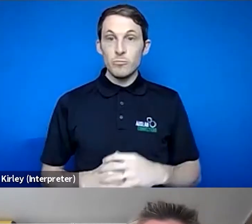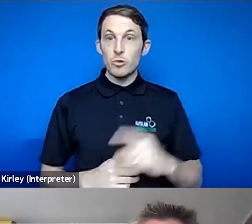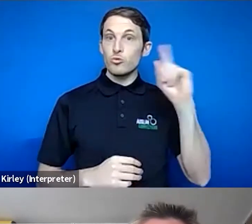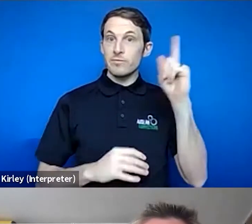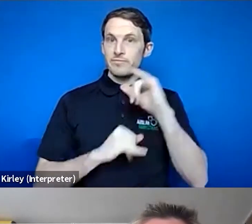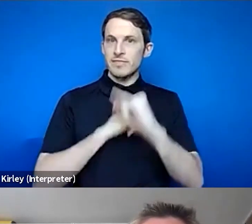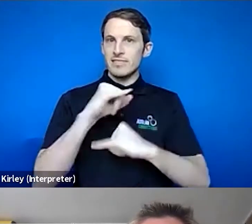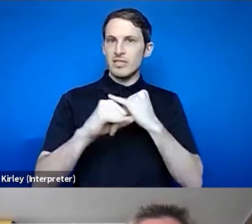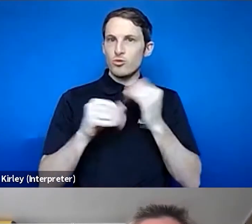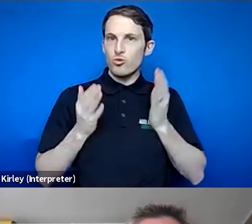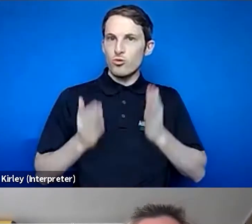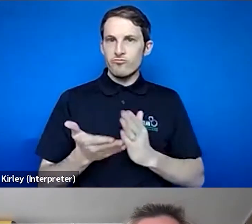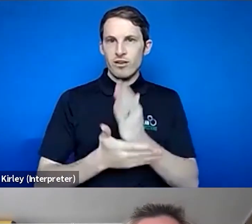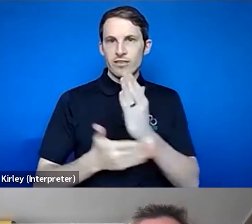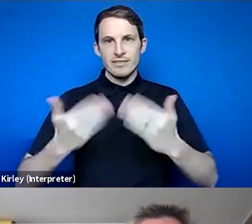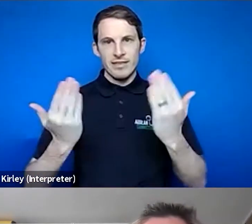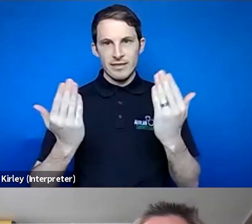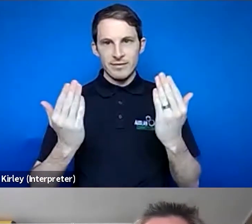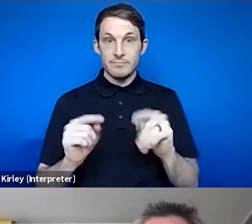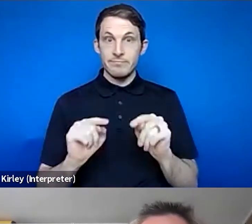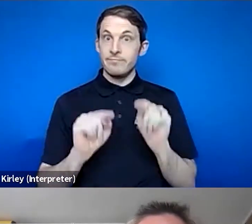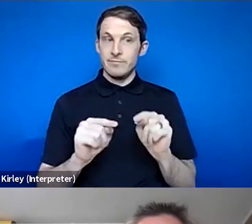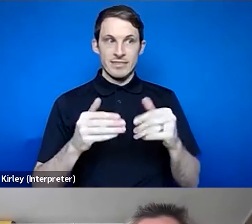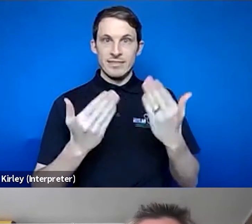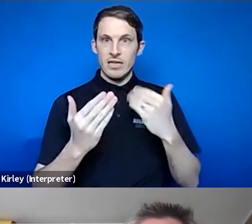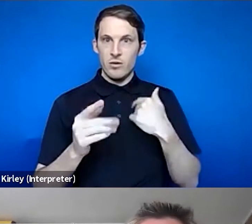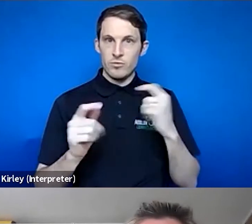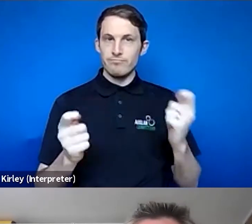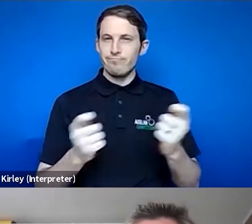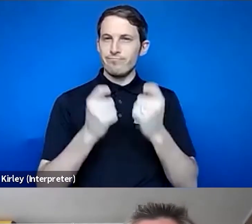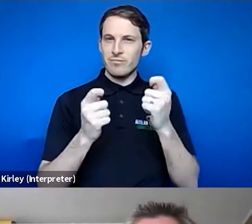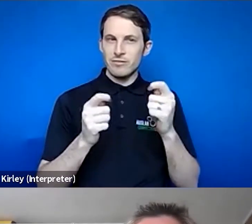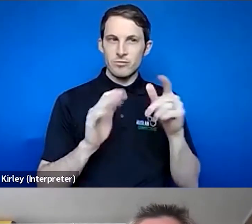is a day when we celebrate the adoption of the Universal Declaration of Human Rights